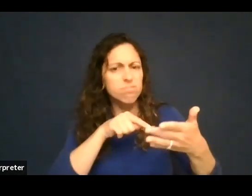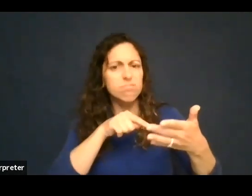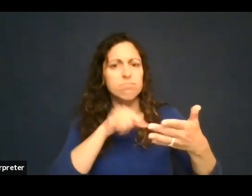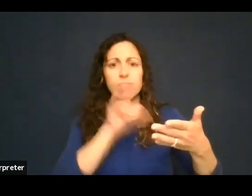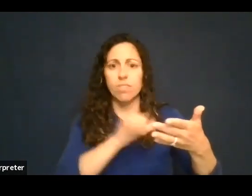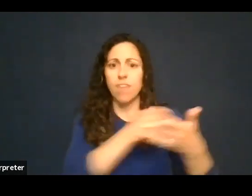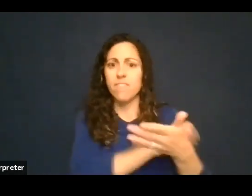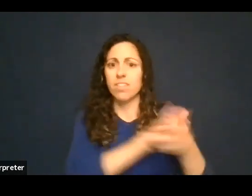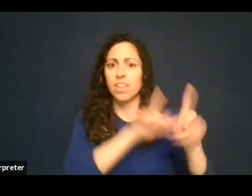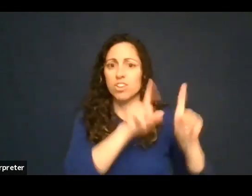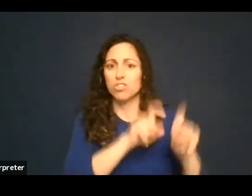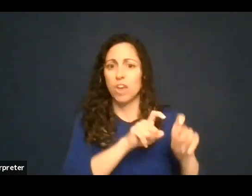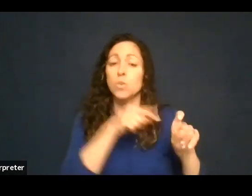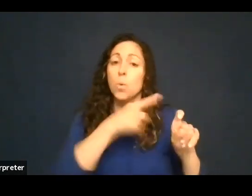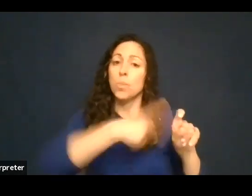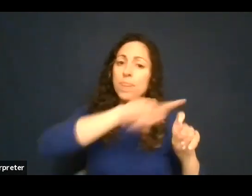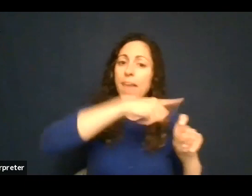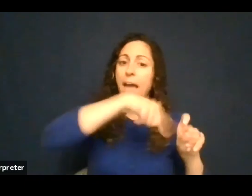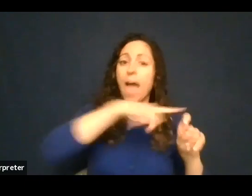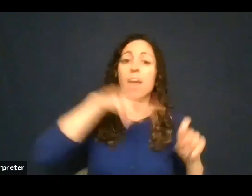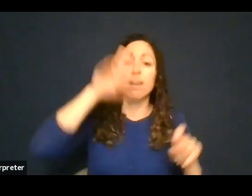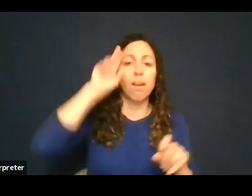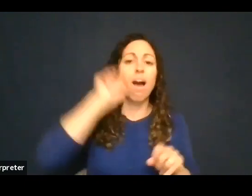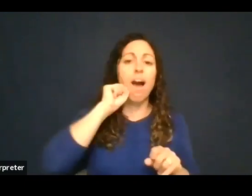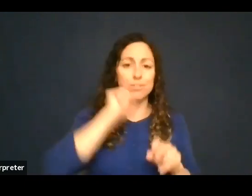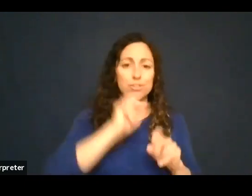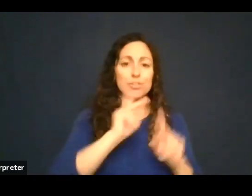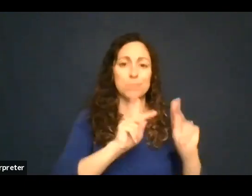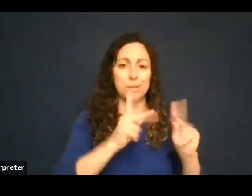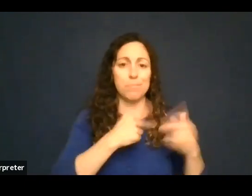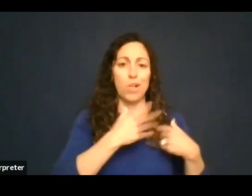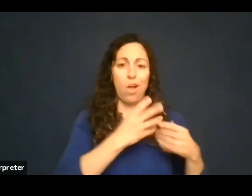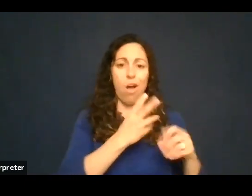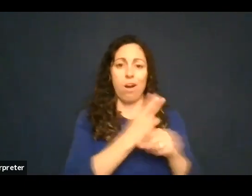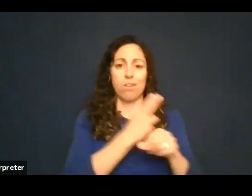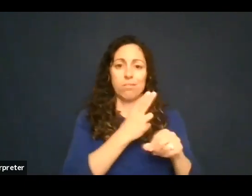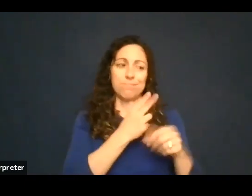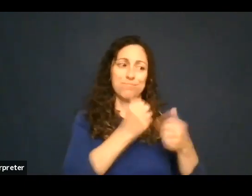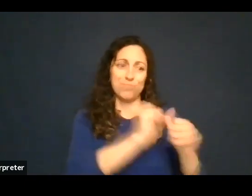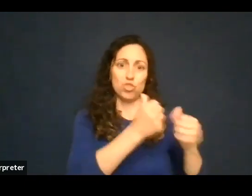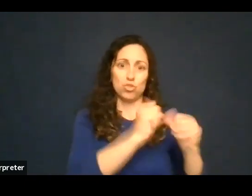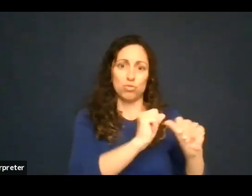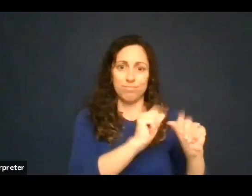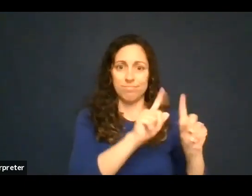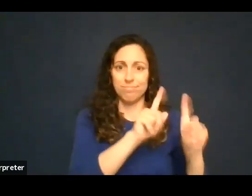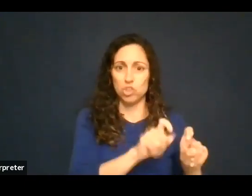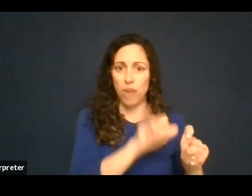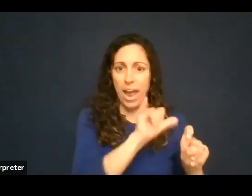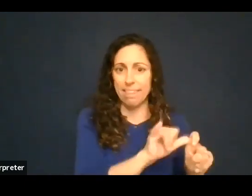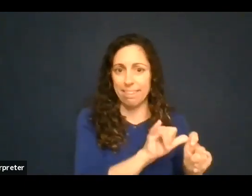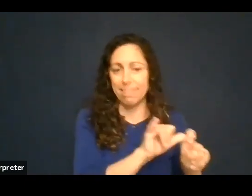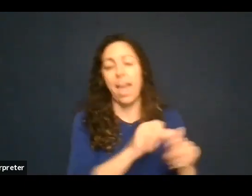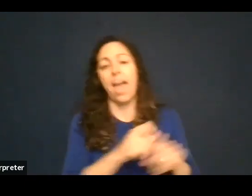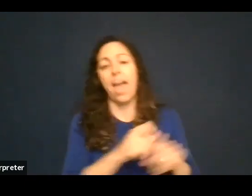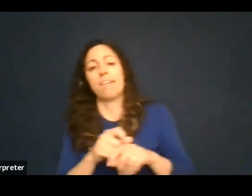We're hoping that that trial will move to the US in 2021 for RP patients.